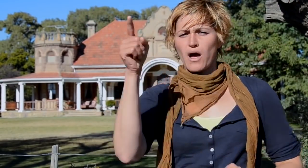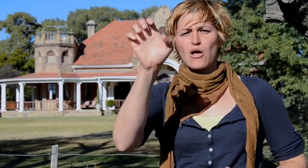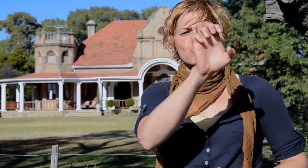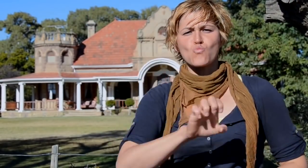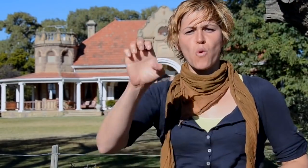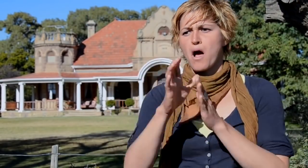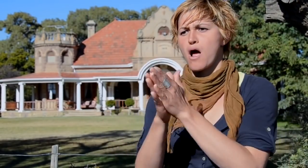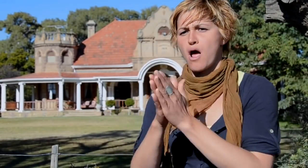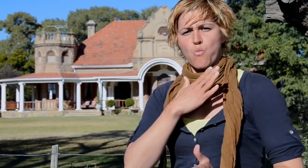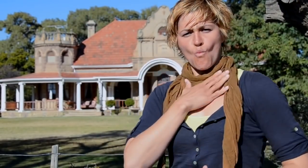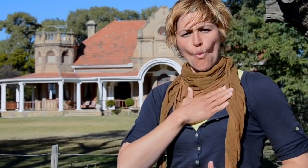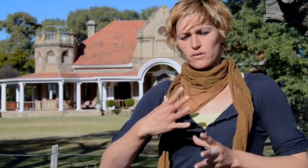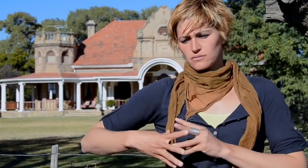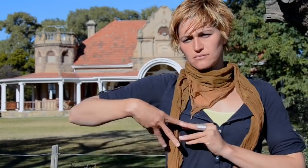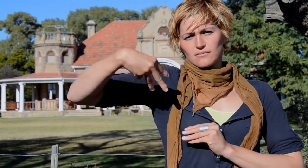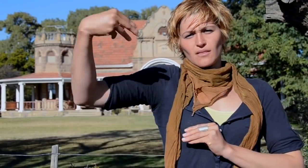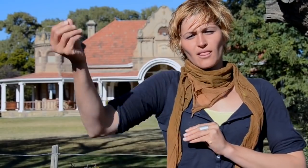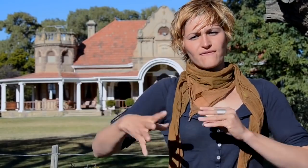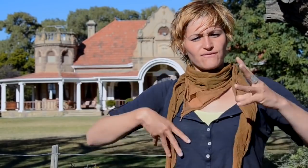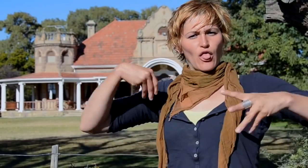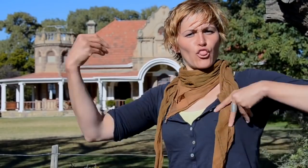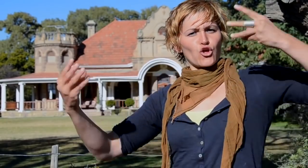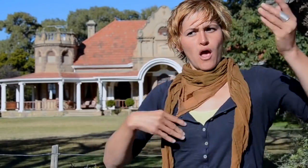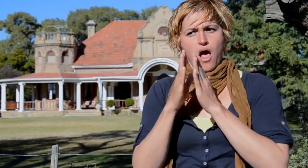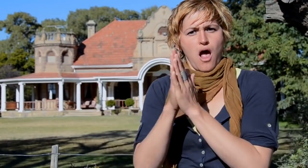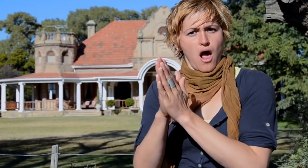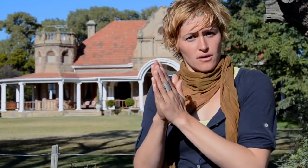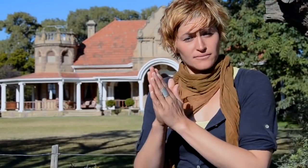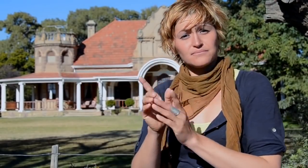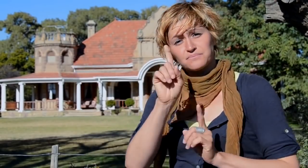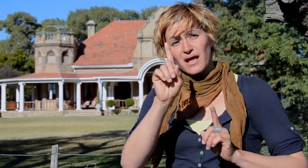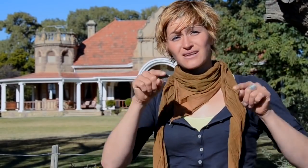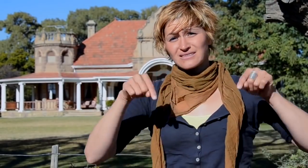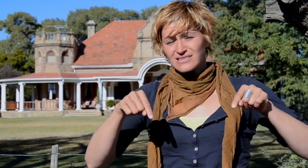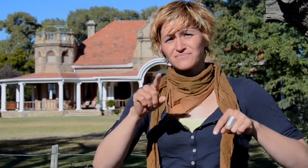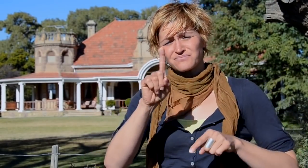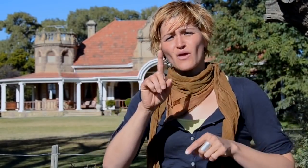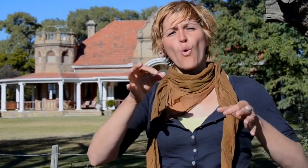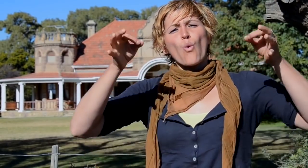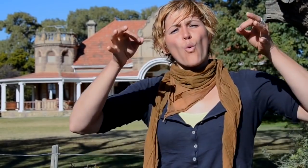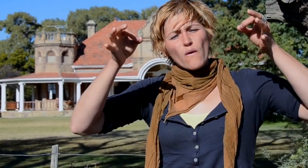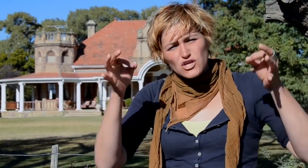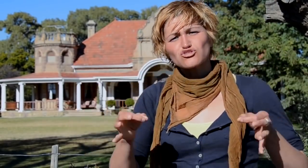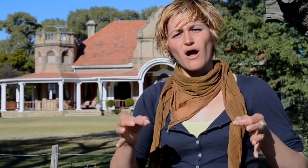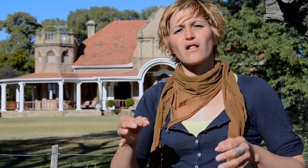Out of the world’s demand for feathers, Europe was the number one with the highest demand.